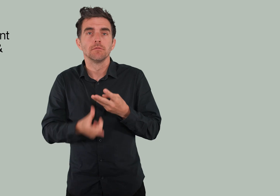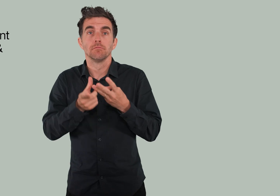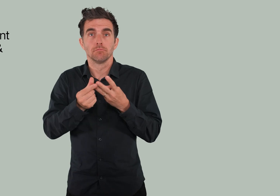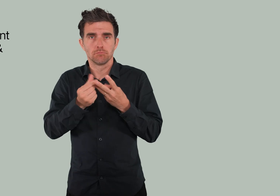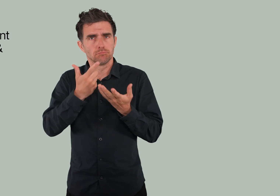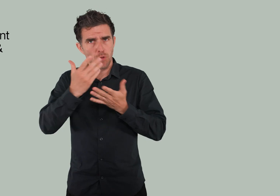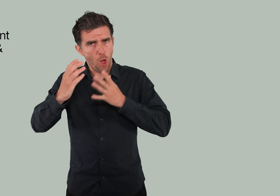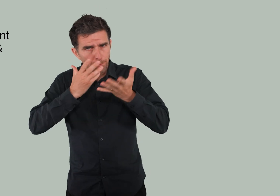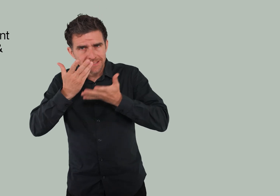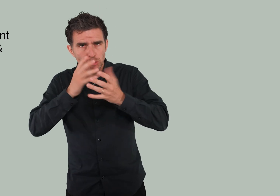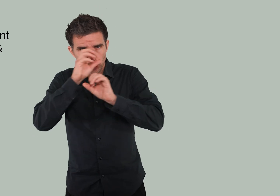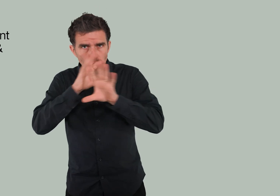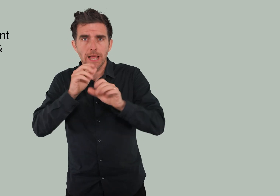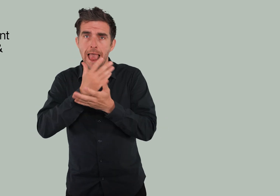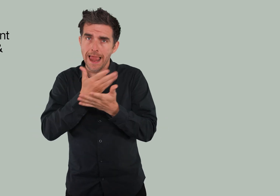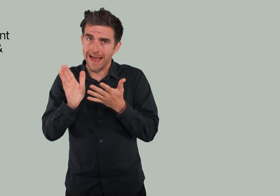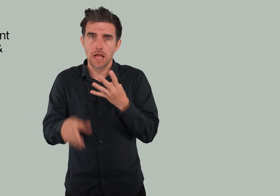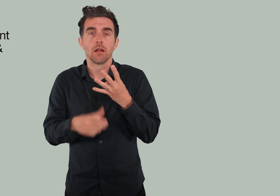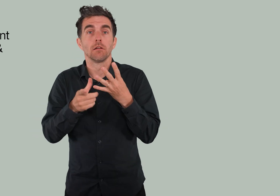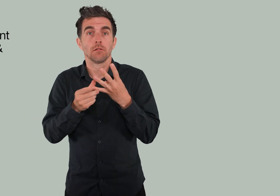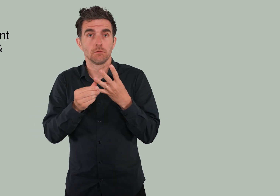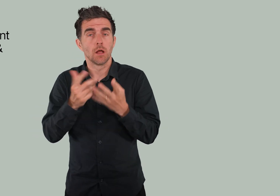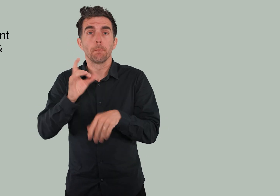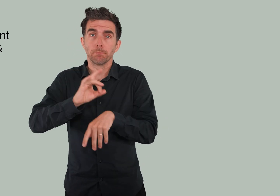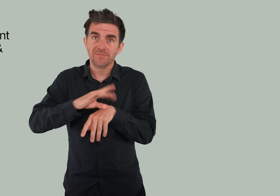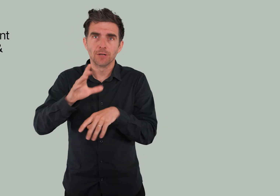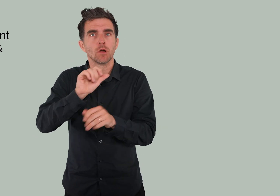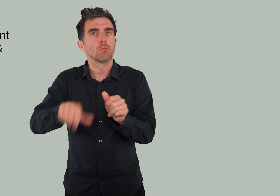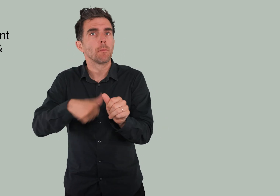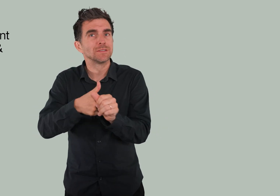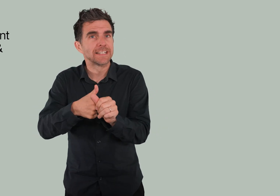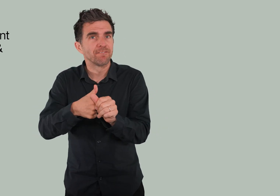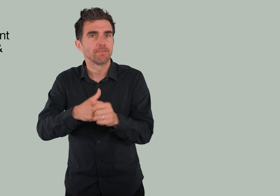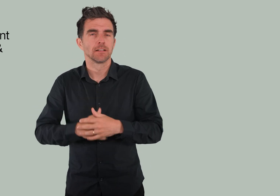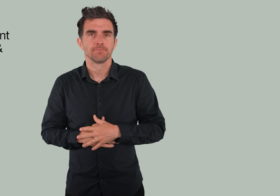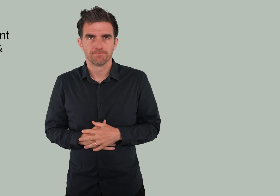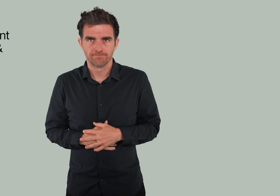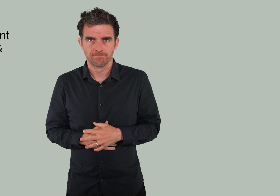(3) Communicate Clearly; and (4) Professional and Supportive.